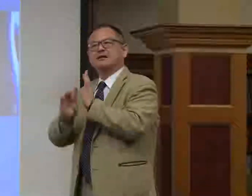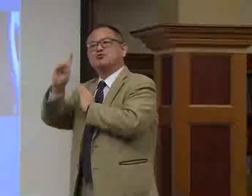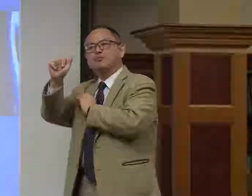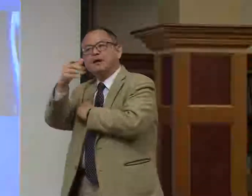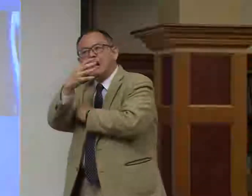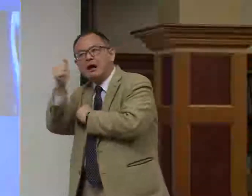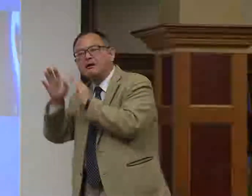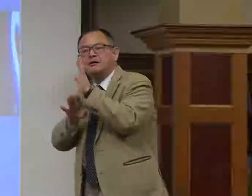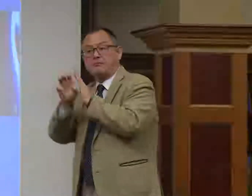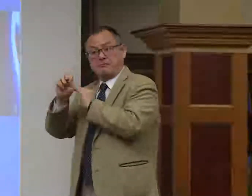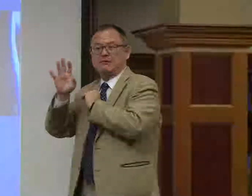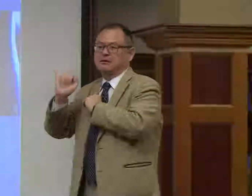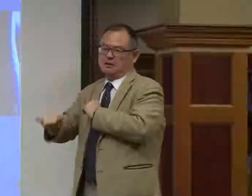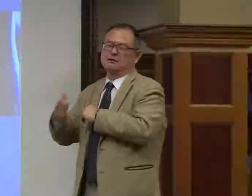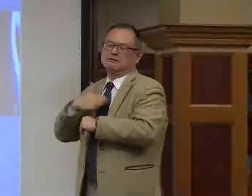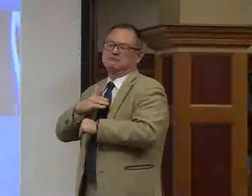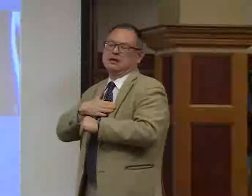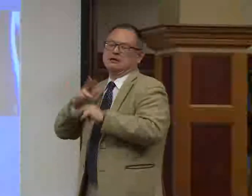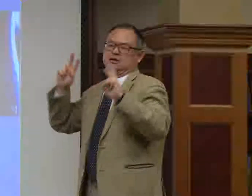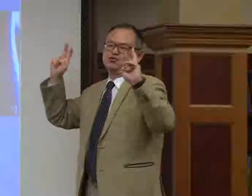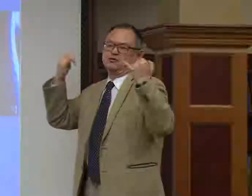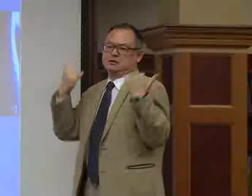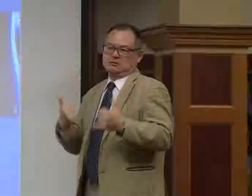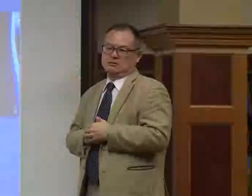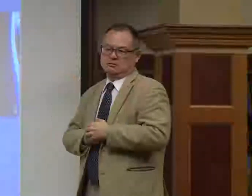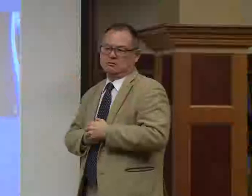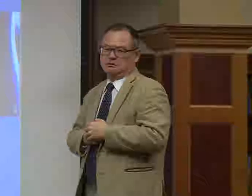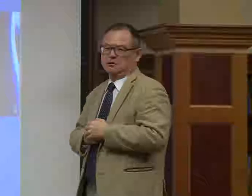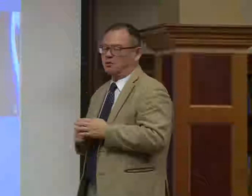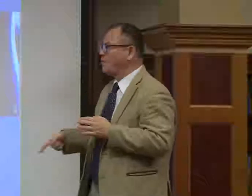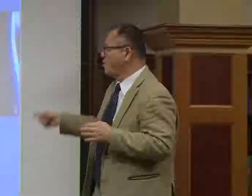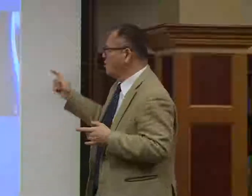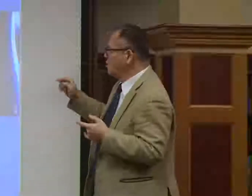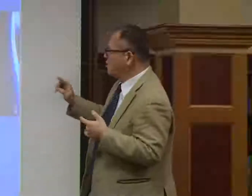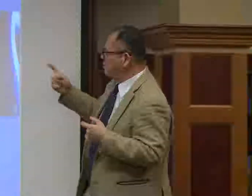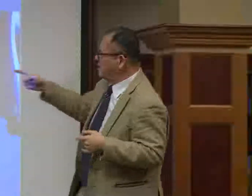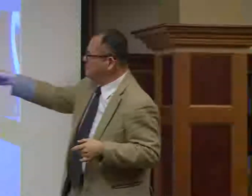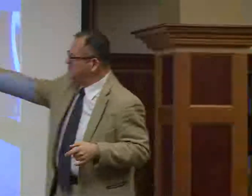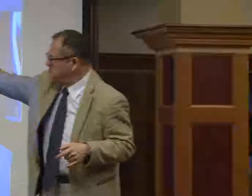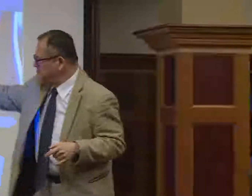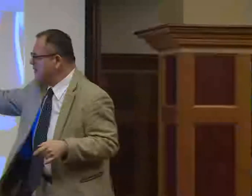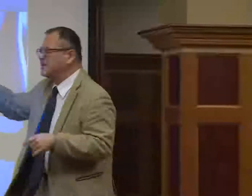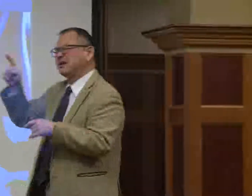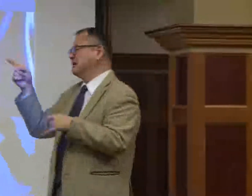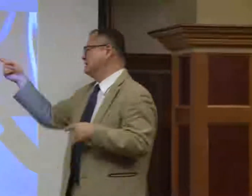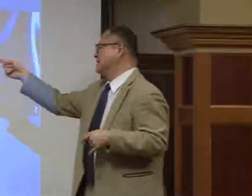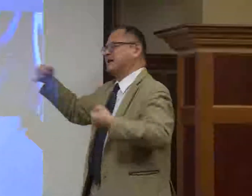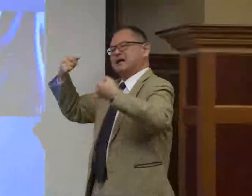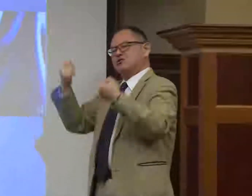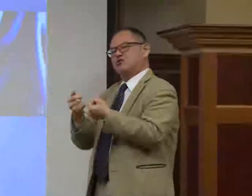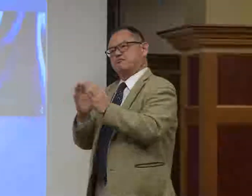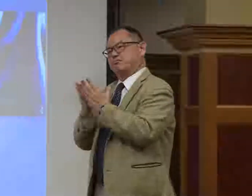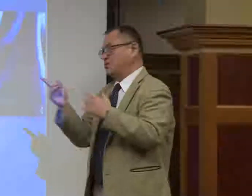So developing economies and how it affects those with disabilities are my focus of research now.